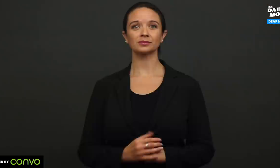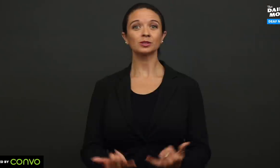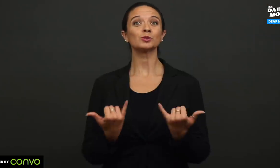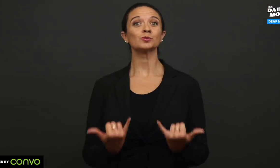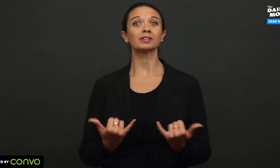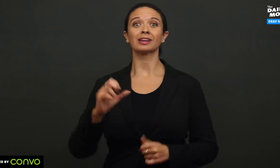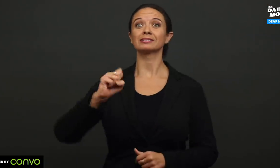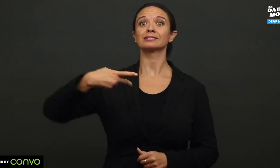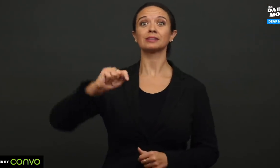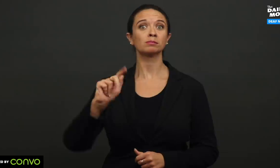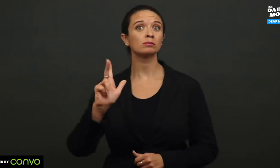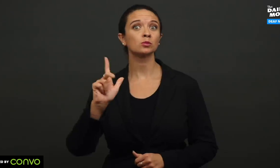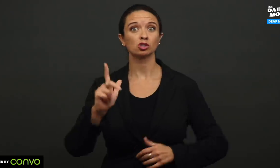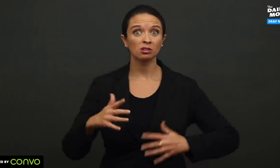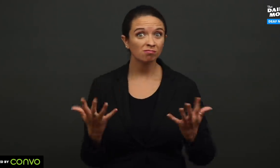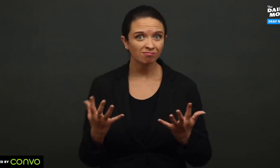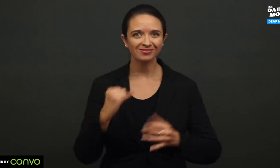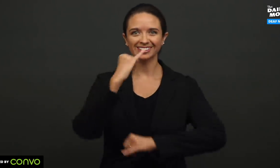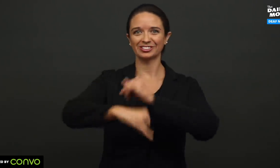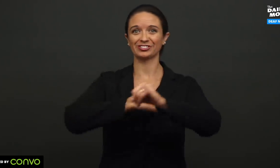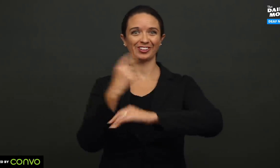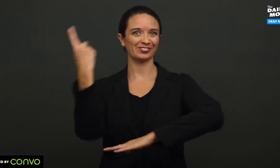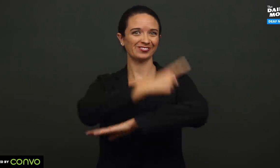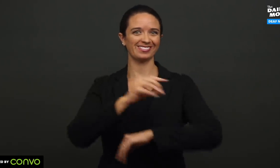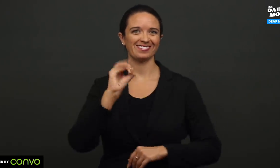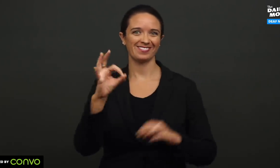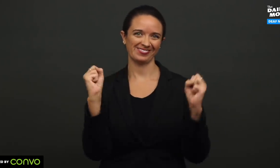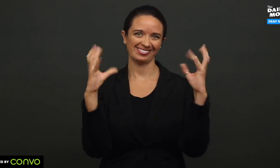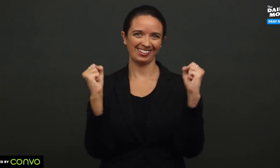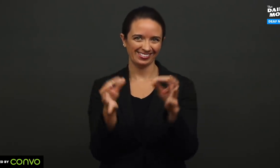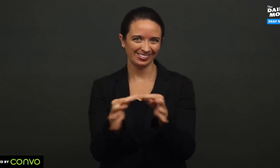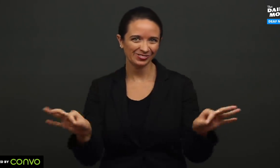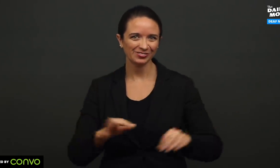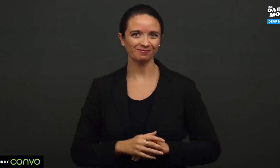Today, September 23, is the International Day of Sign Languages.